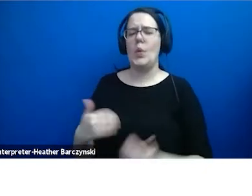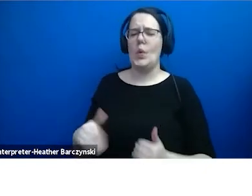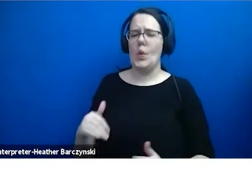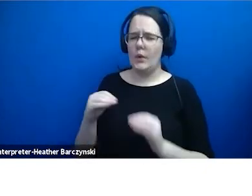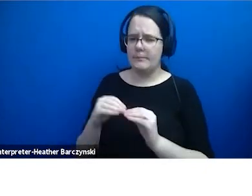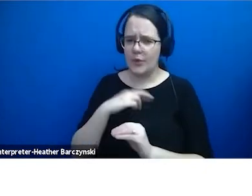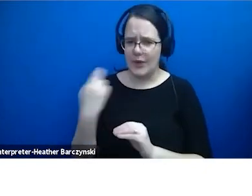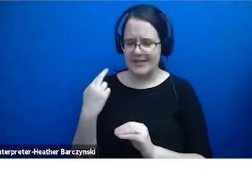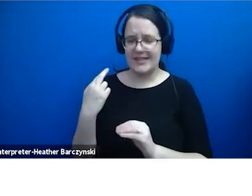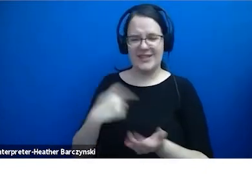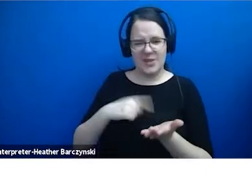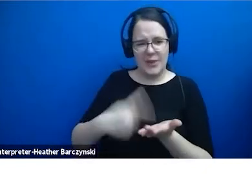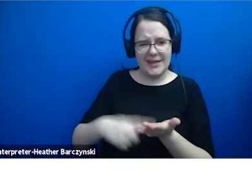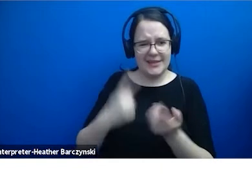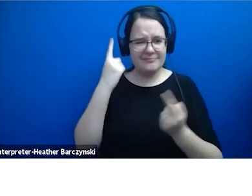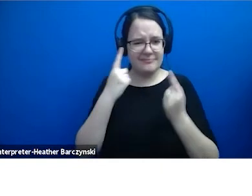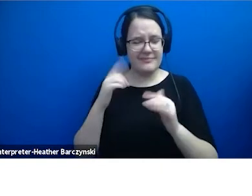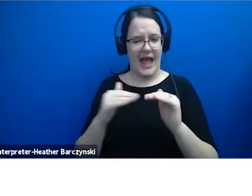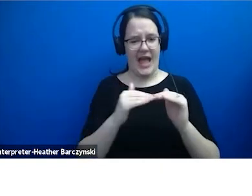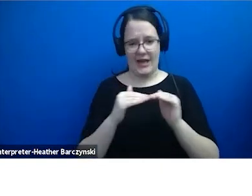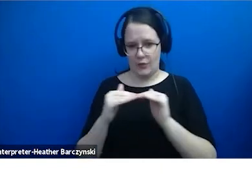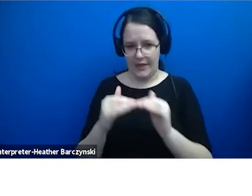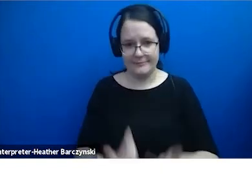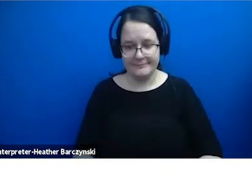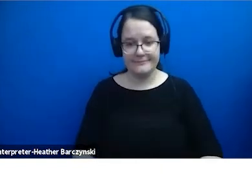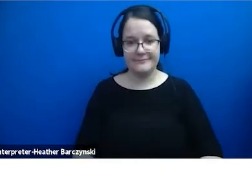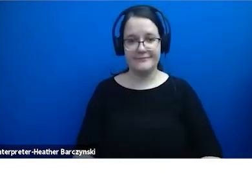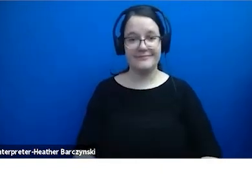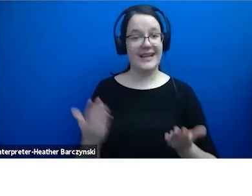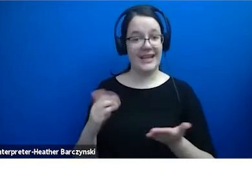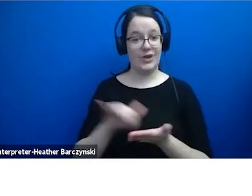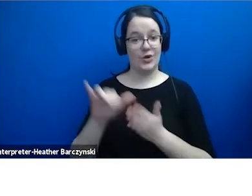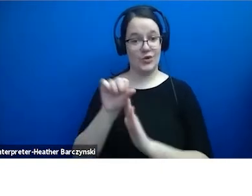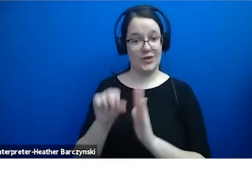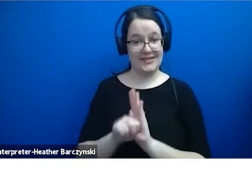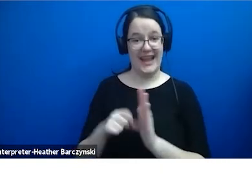into consideration at every step and in new york state we're pretty much following those